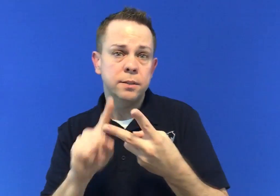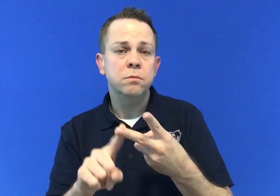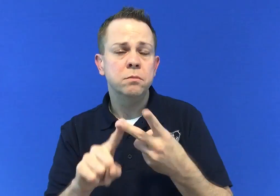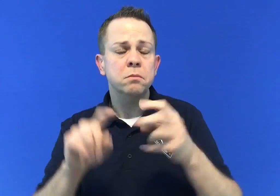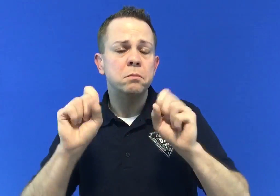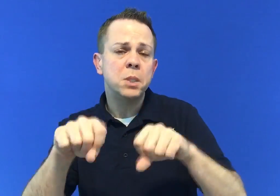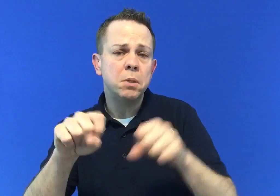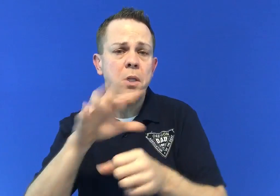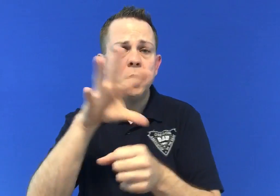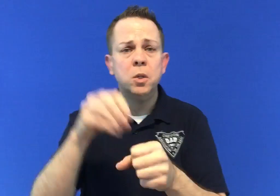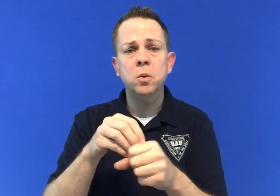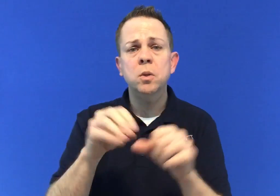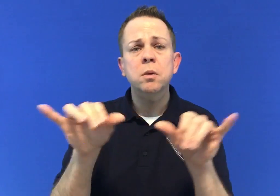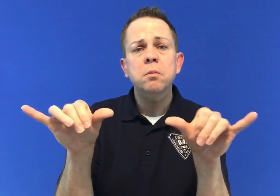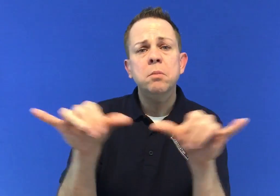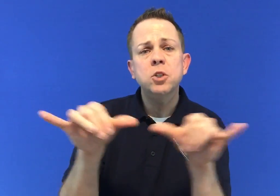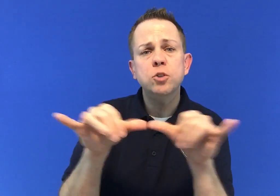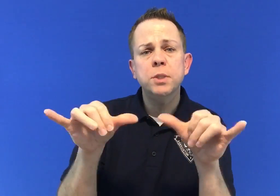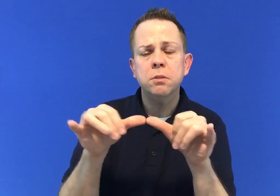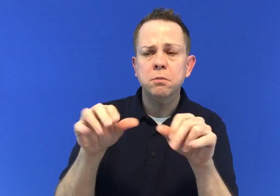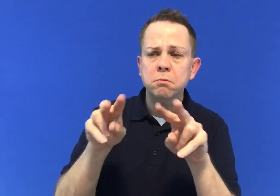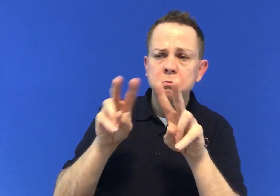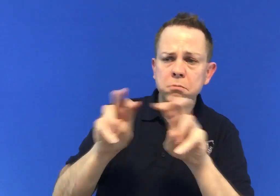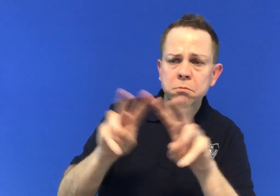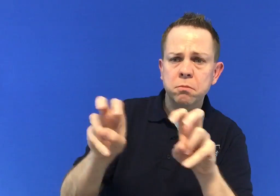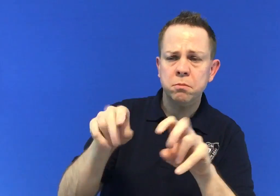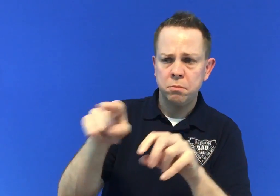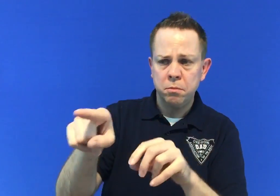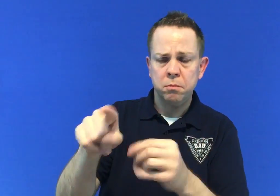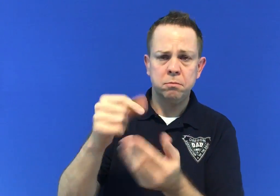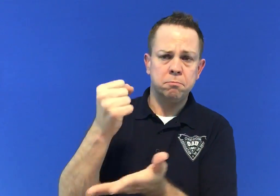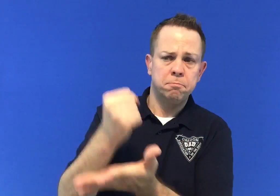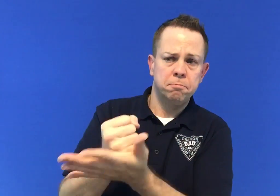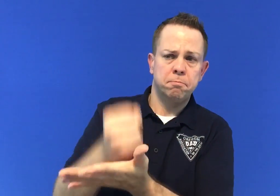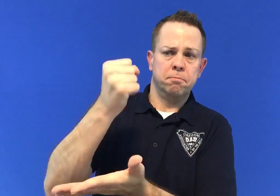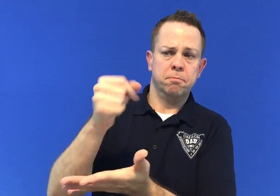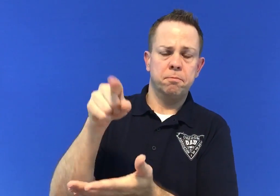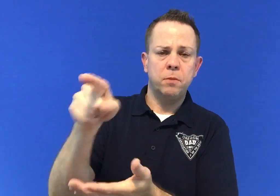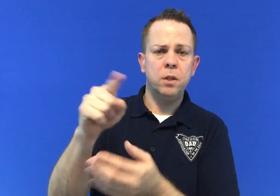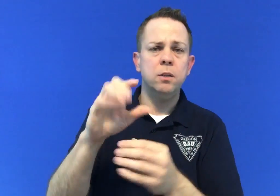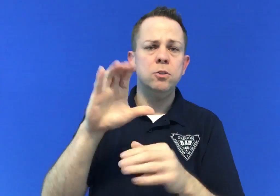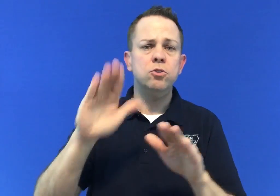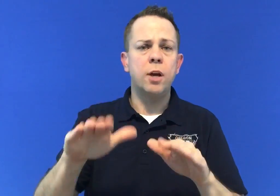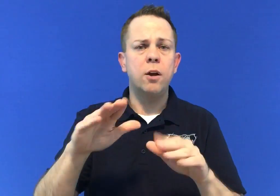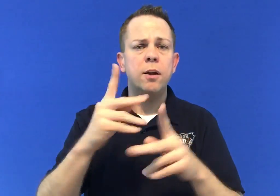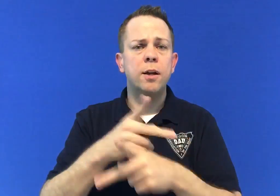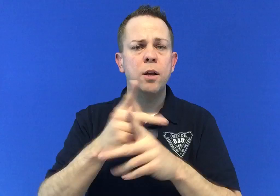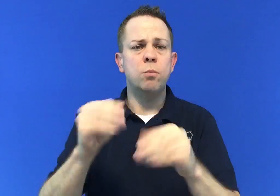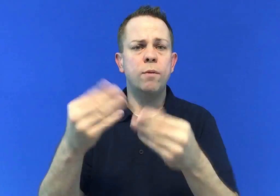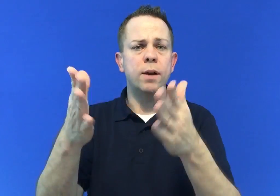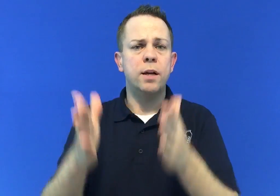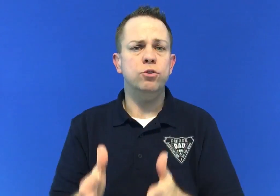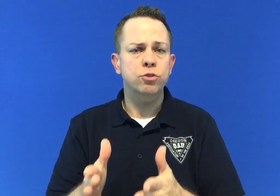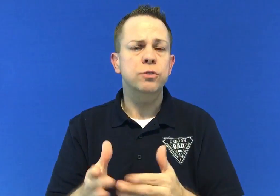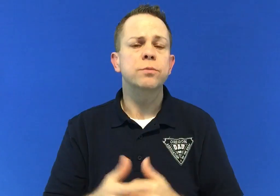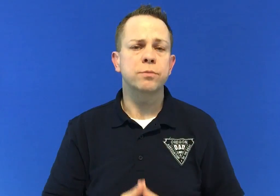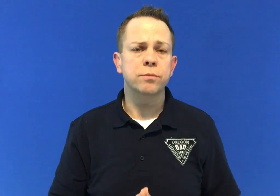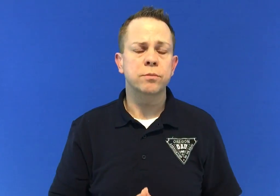and also possibly to include a measure for certification for child care providers.